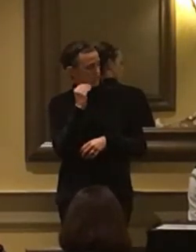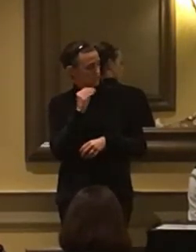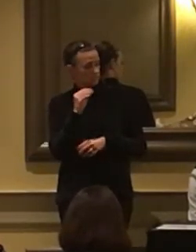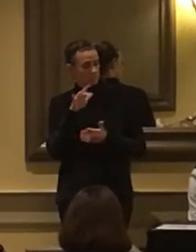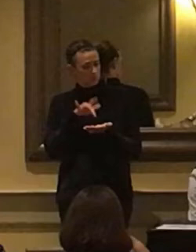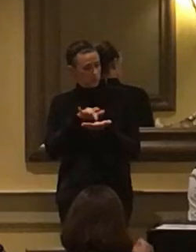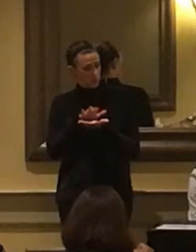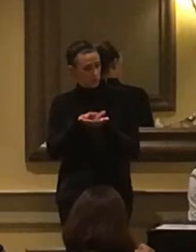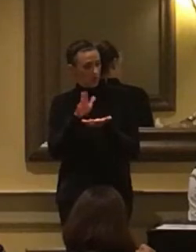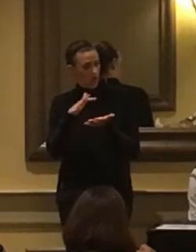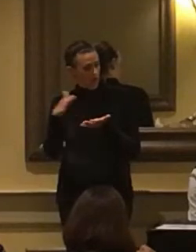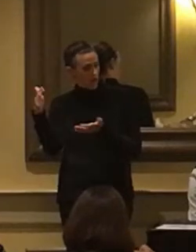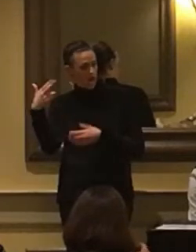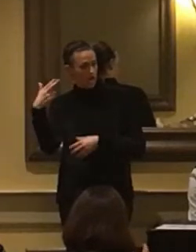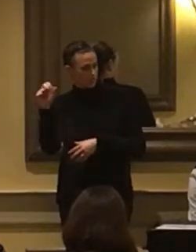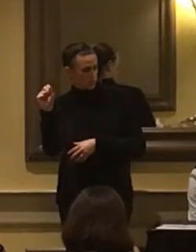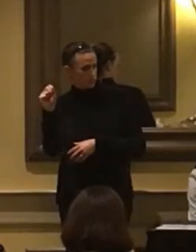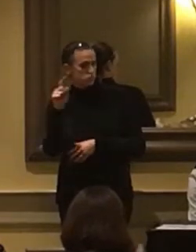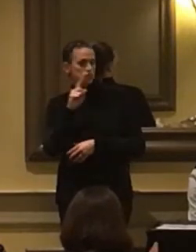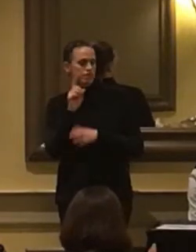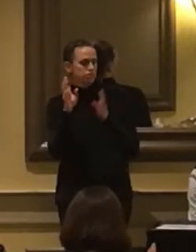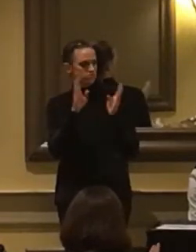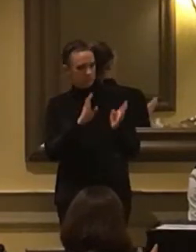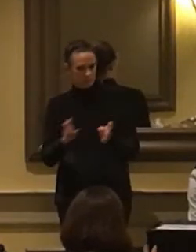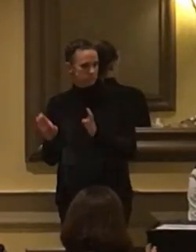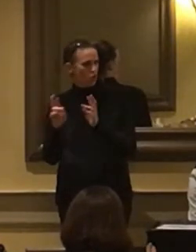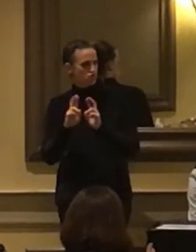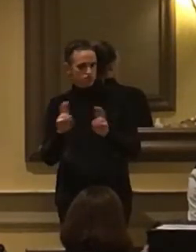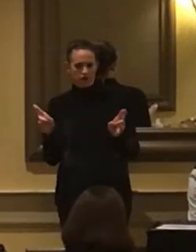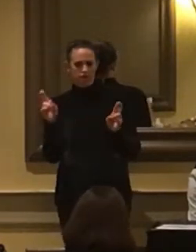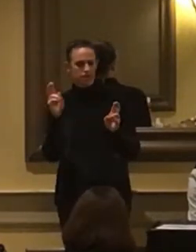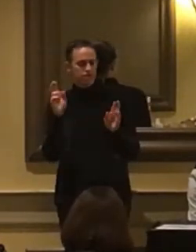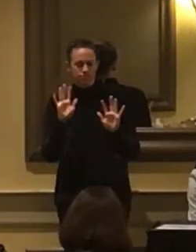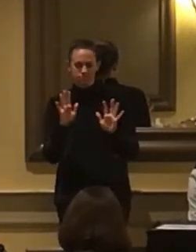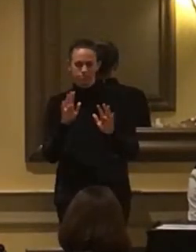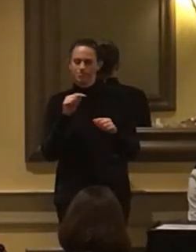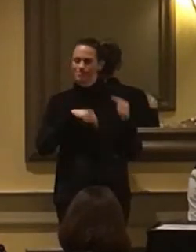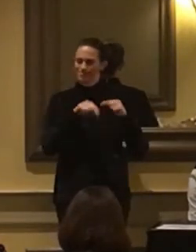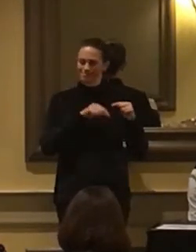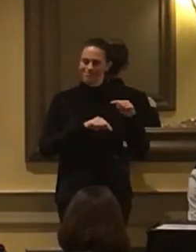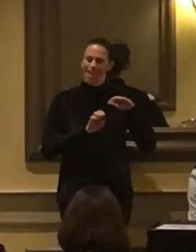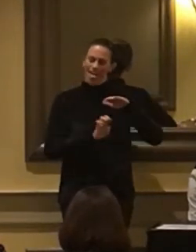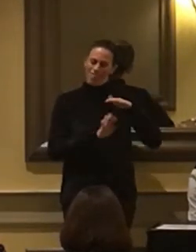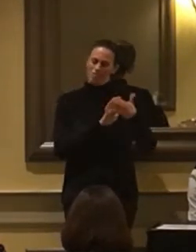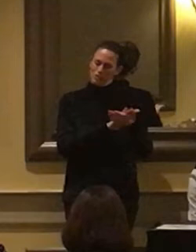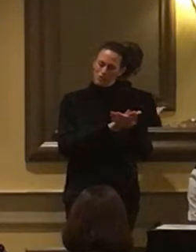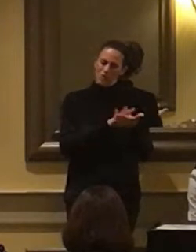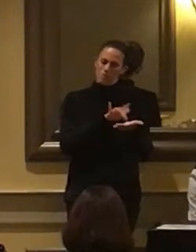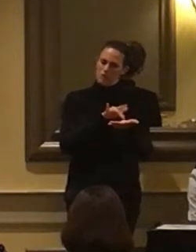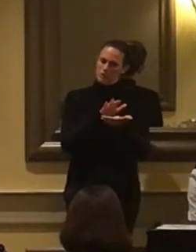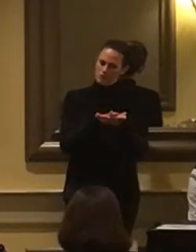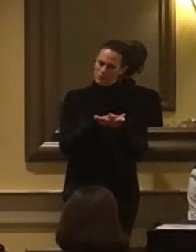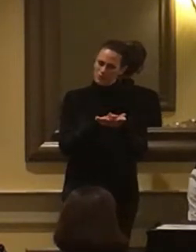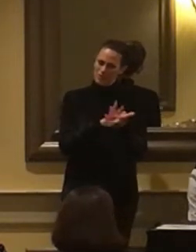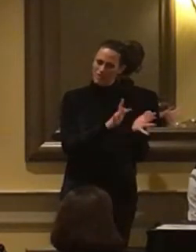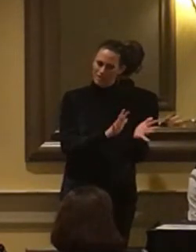really prepared you to enter... in elementary and middle school really prepared you to be successful in high school?